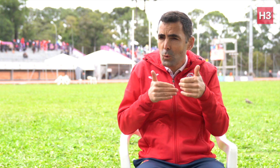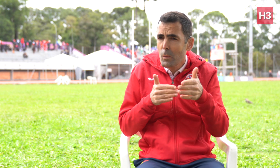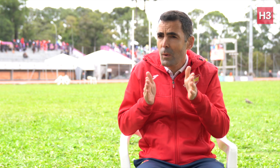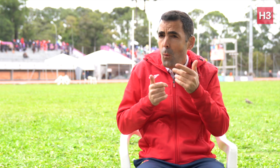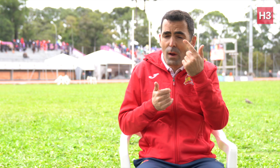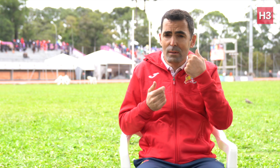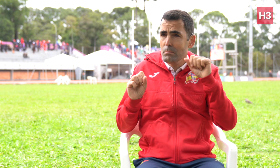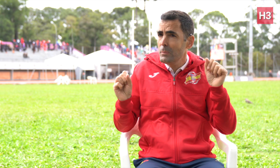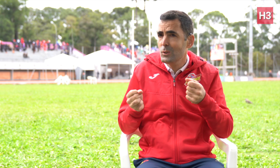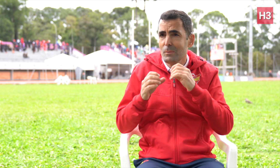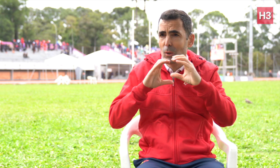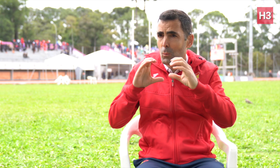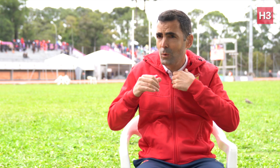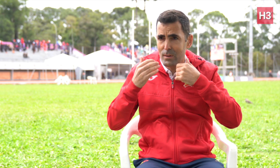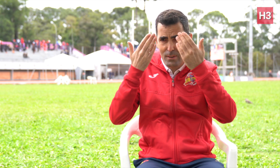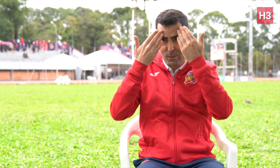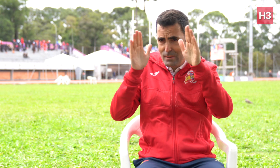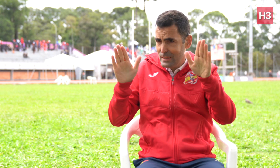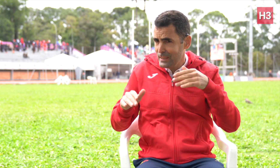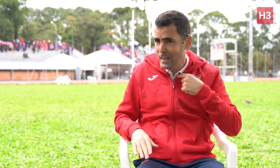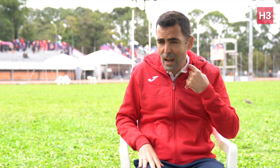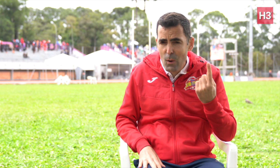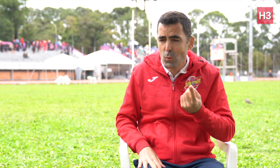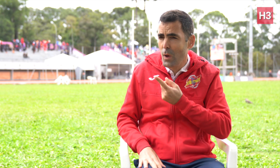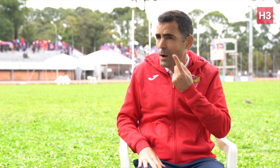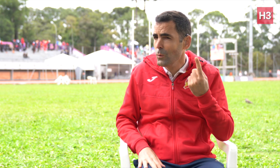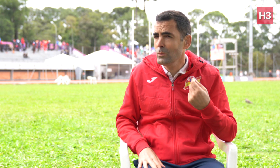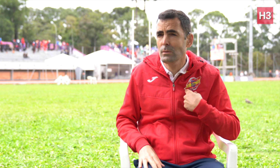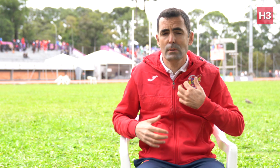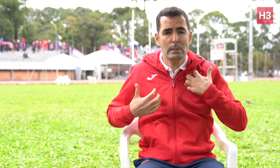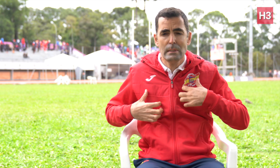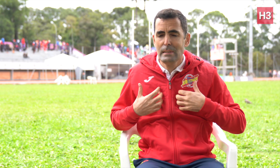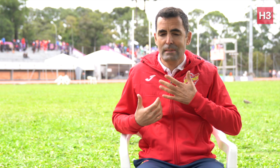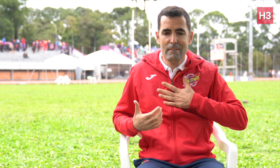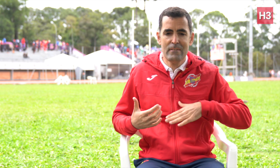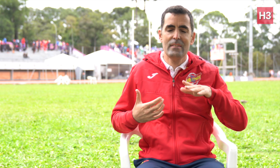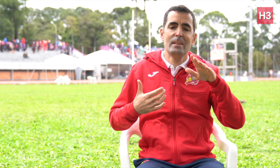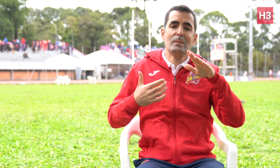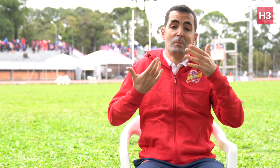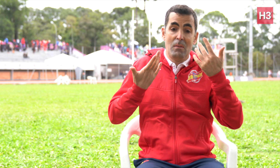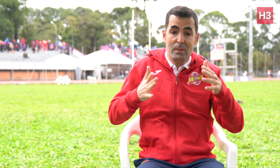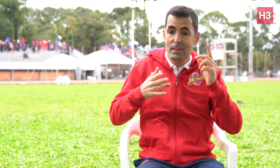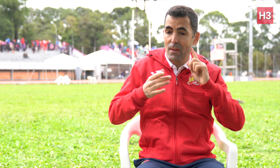but I was on my own because I didn’t know sign language.